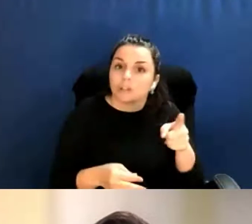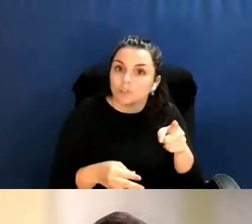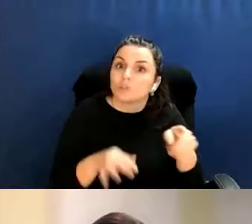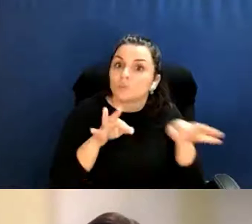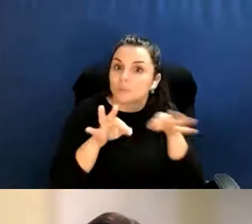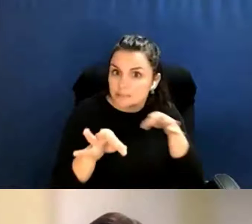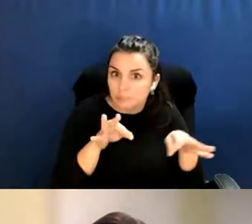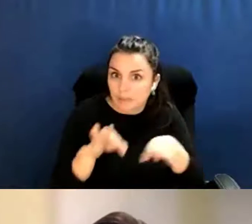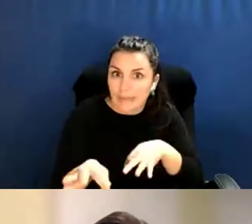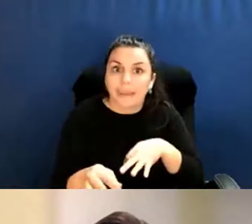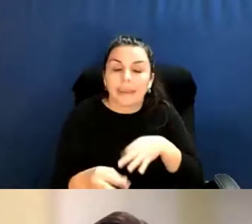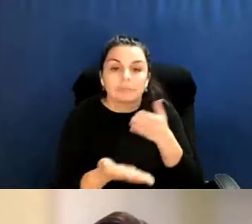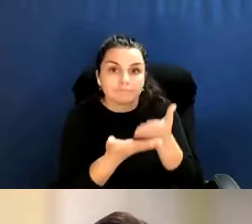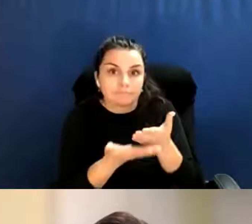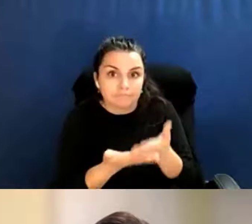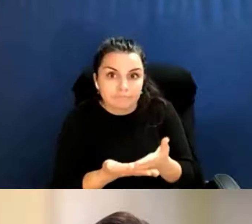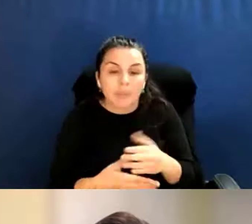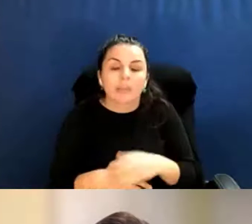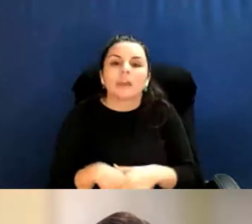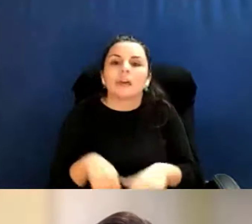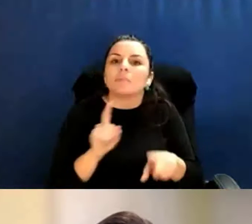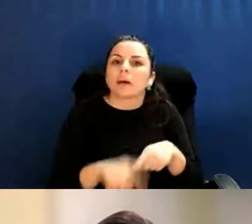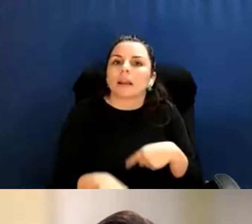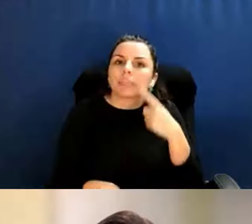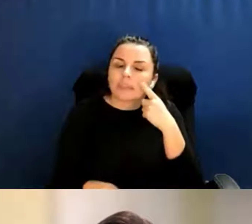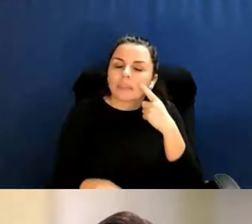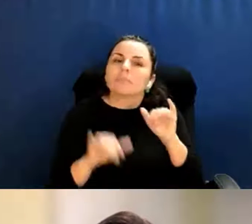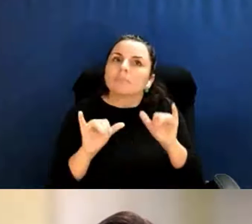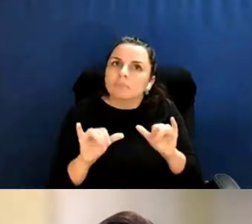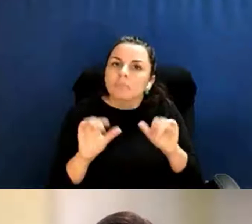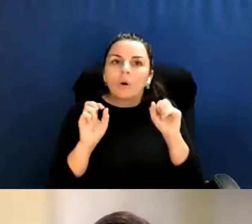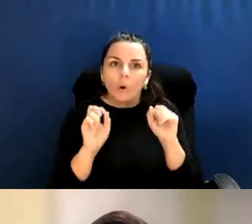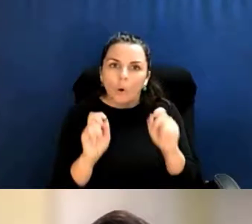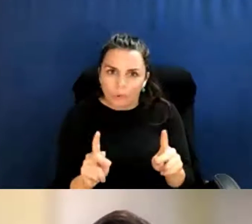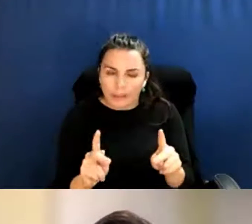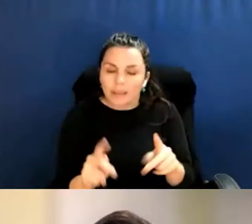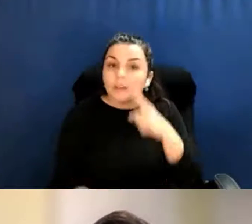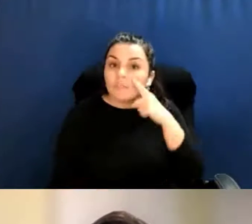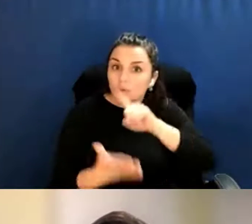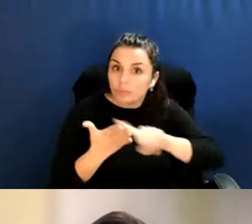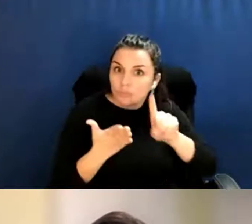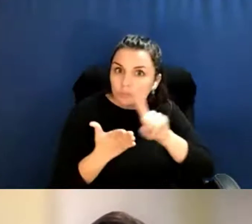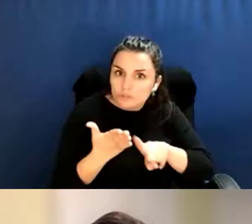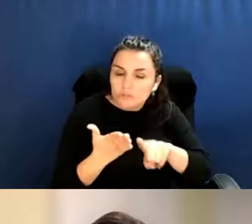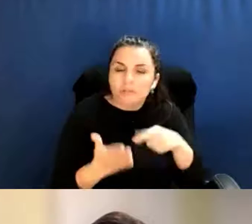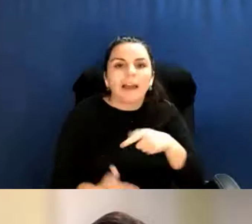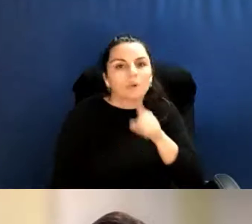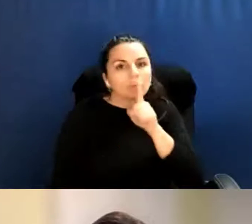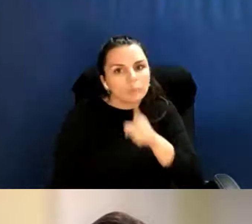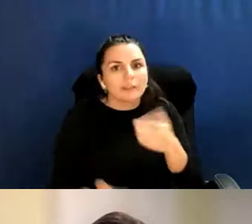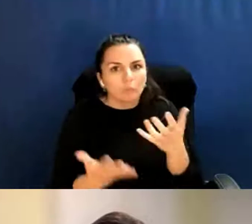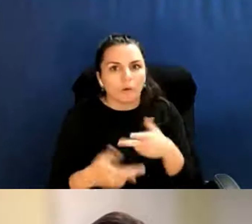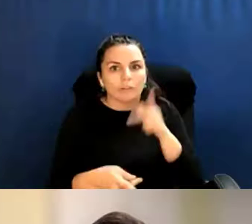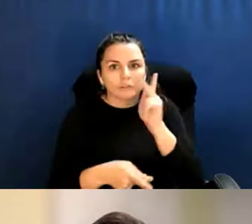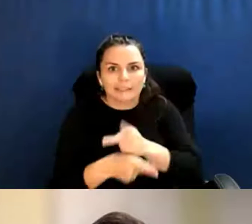Now I can imagine that okay, well for the purpose of the research, you really want to keep the identifier for whatever purpose.